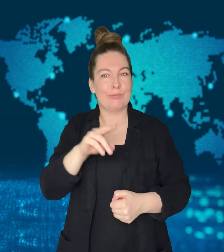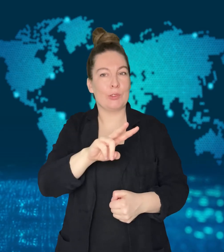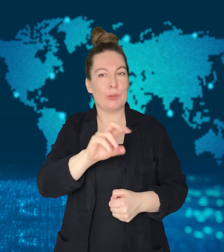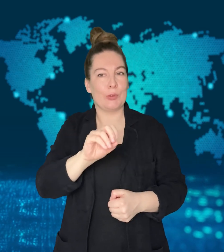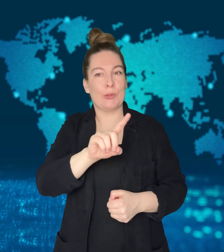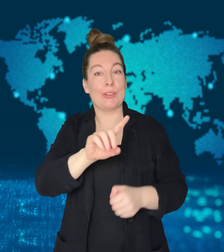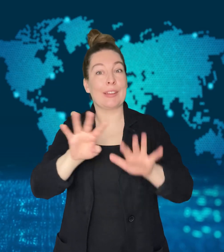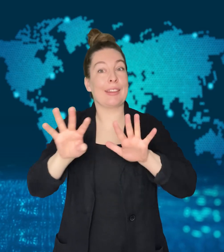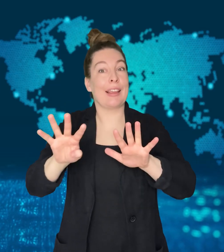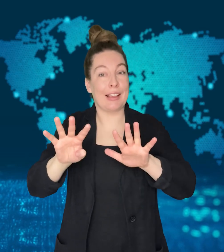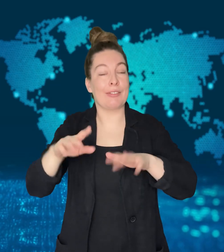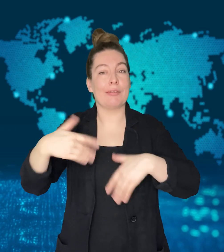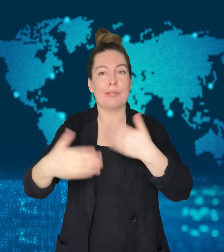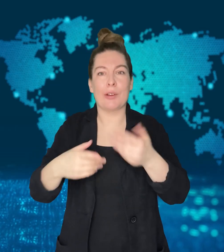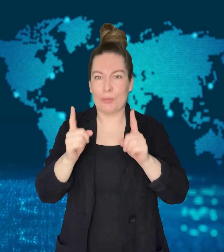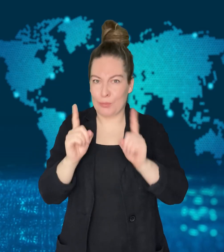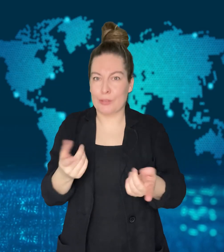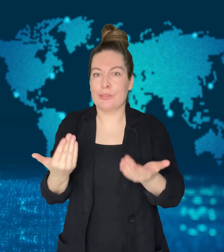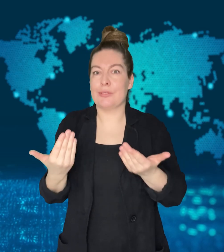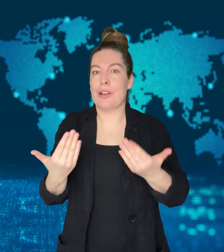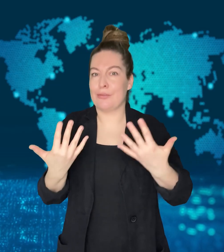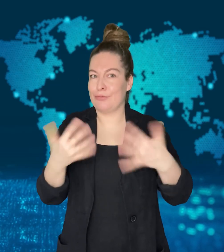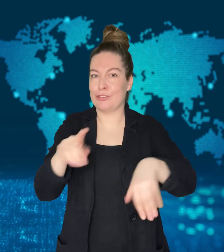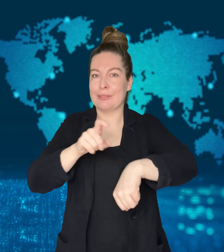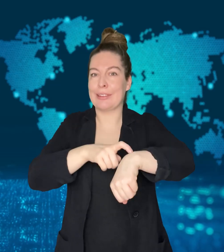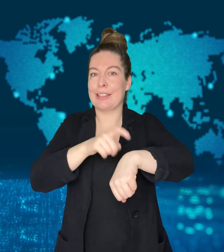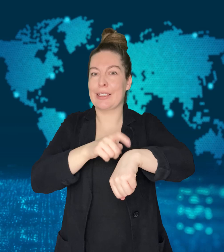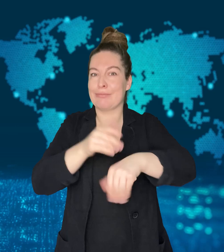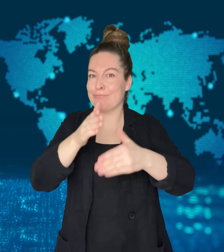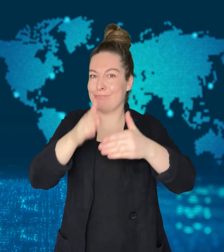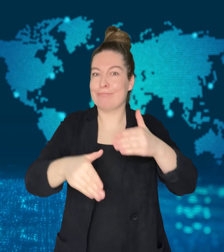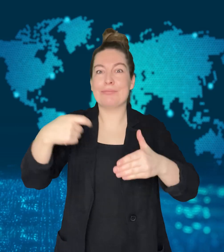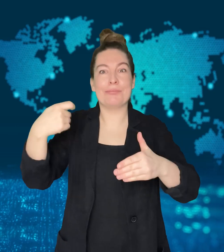The country was to hold another election last April,